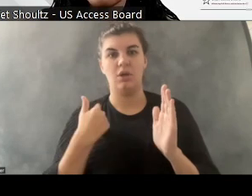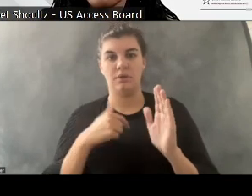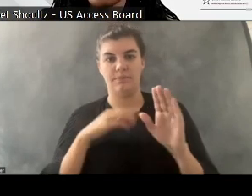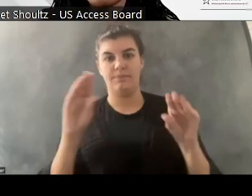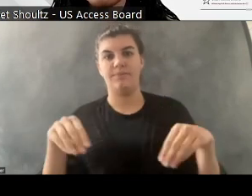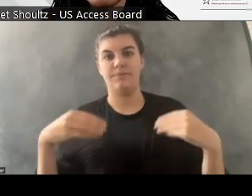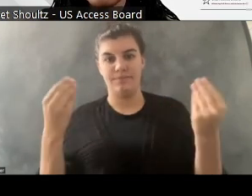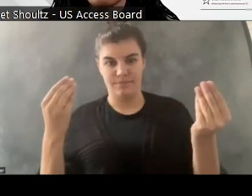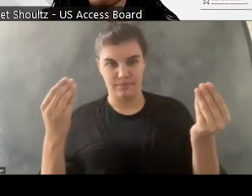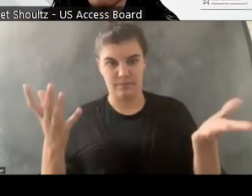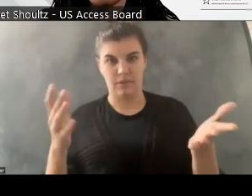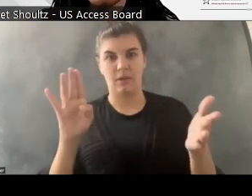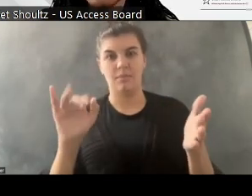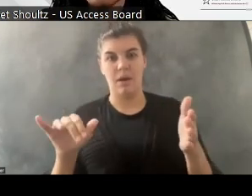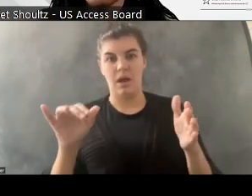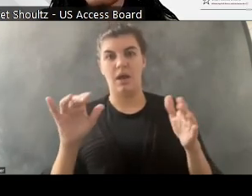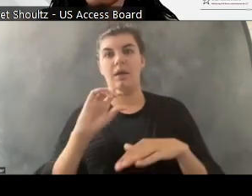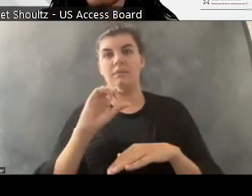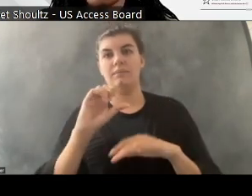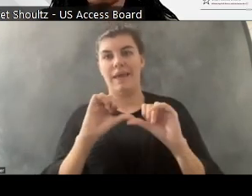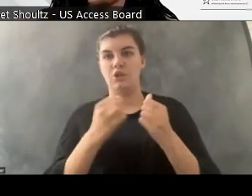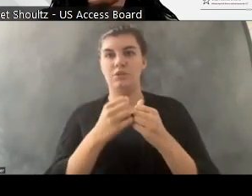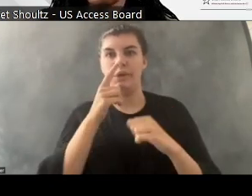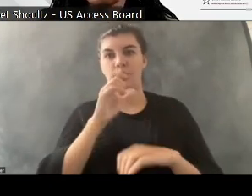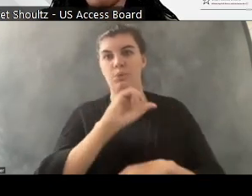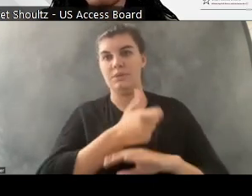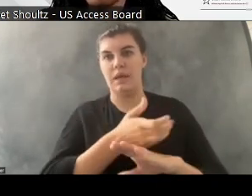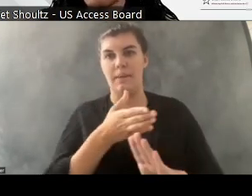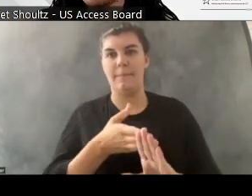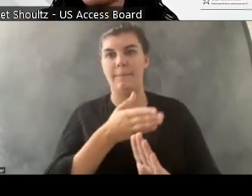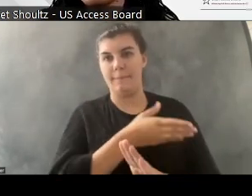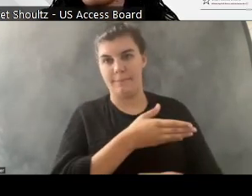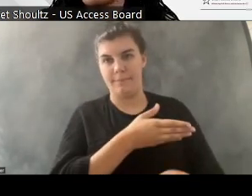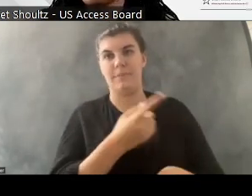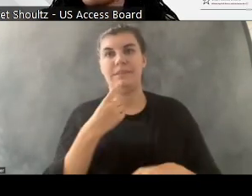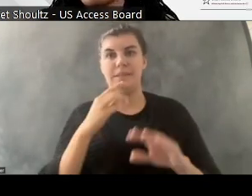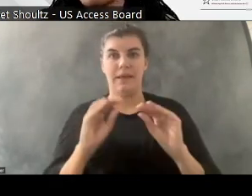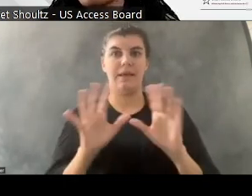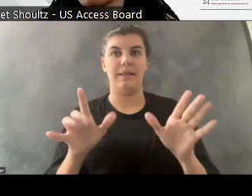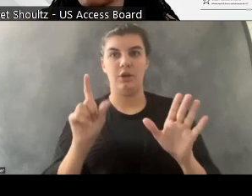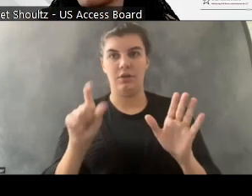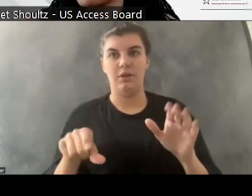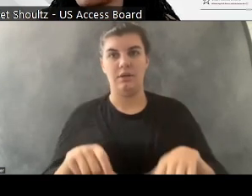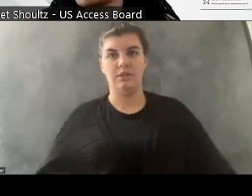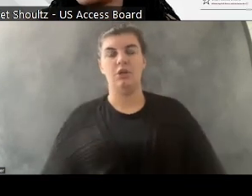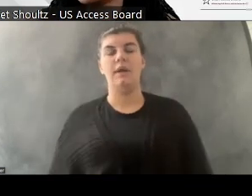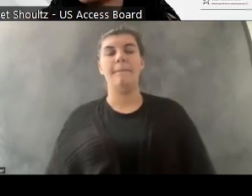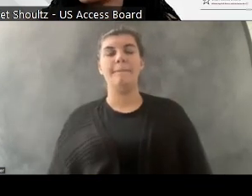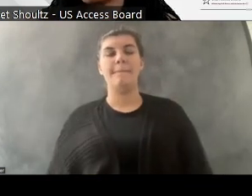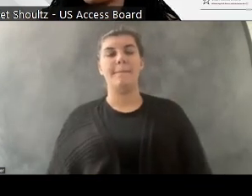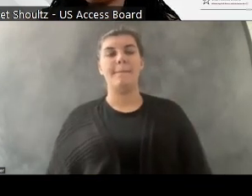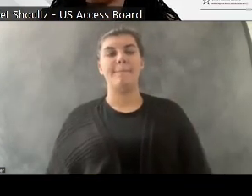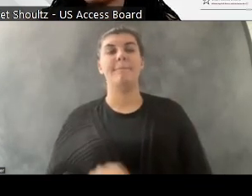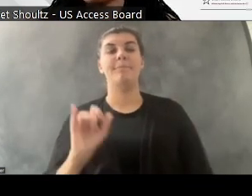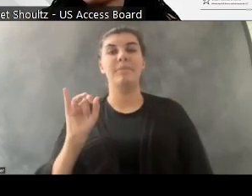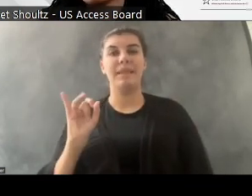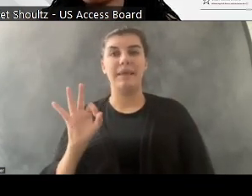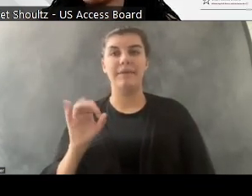setting agency upon determination that the waiver or modification is clearly necessary. So if you are